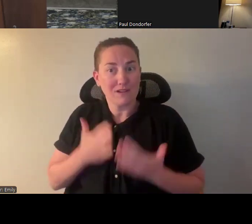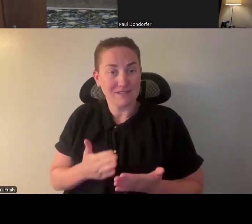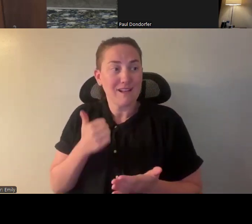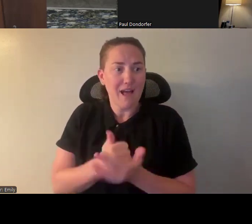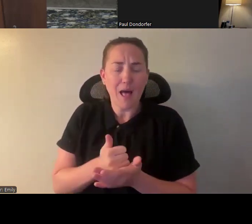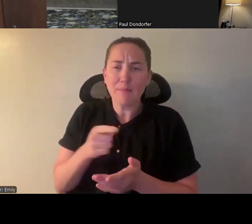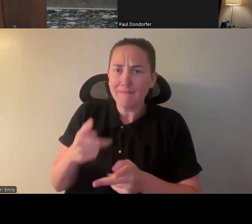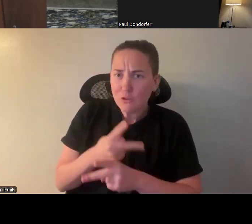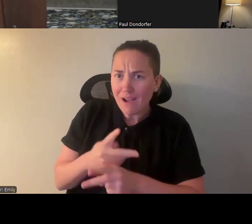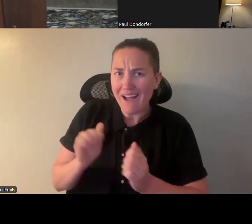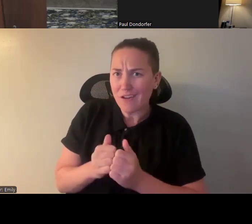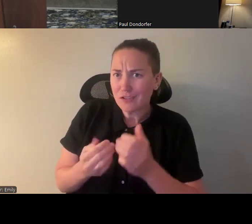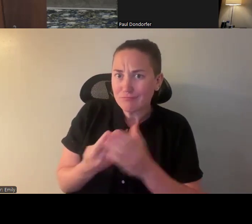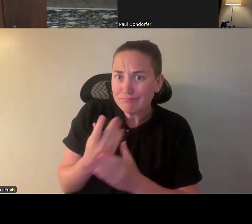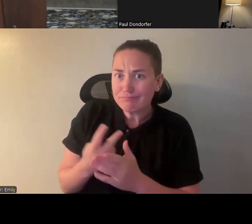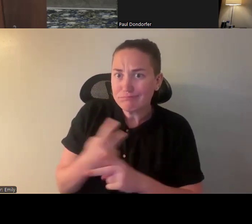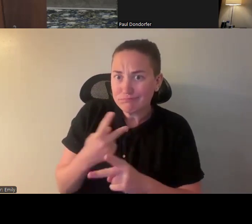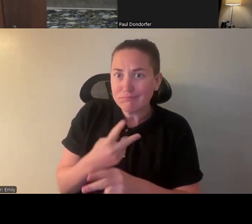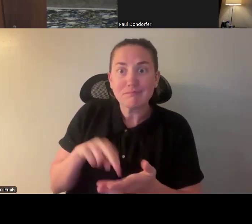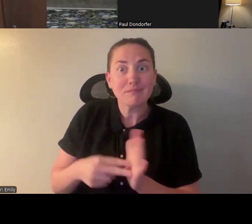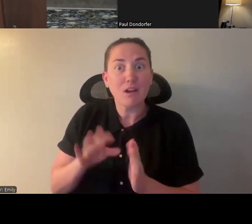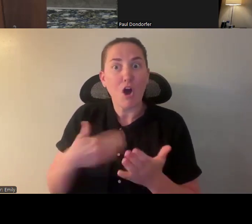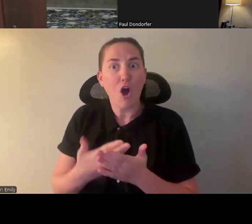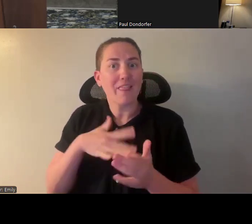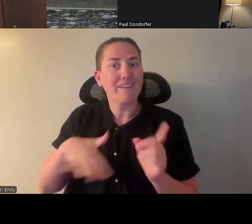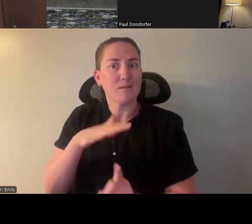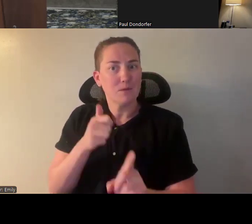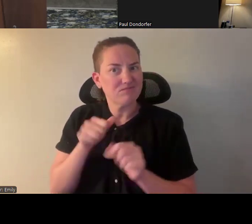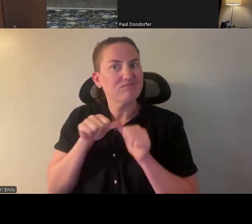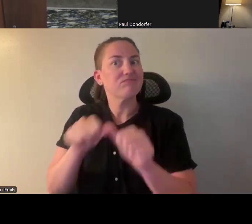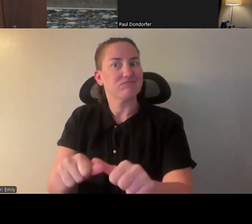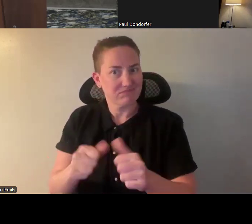contributing to a healthier and more sustainable environment And whereas the program's signature